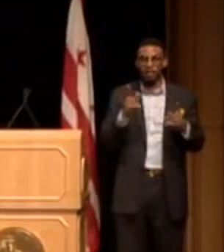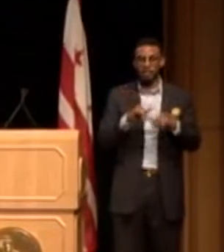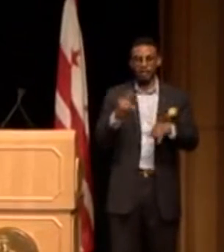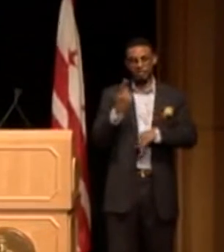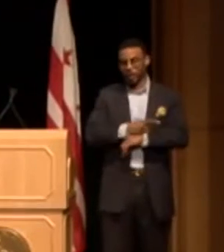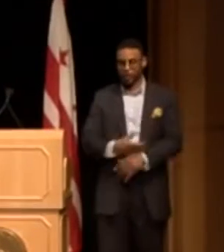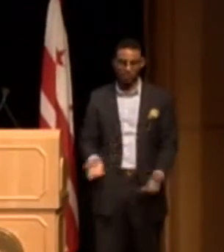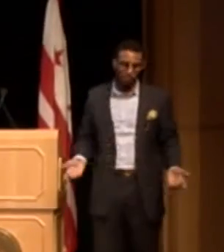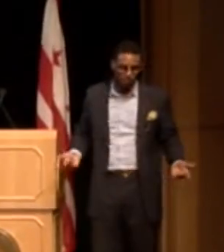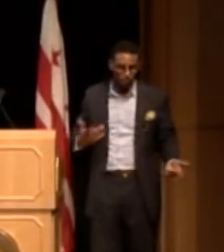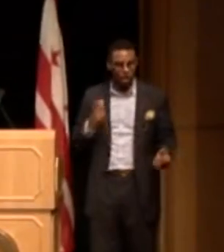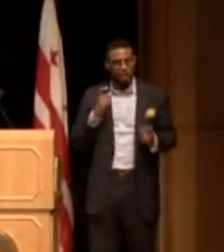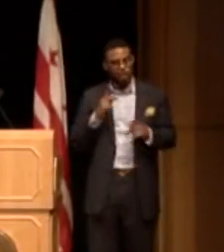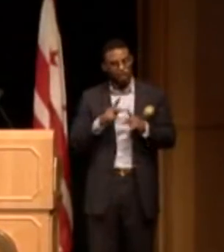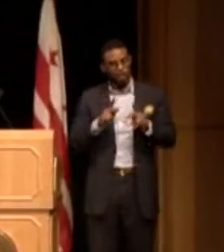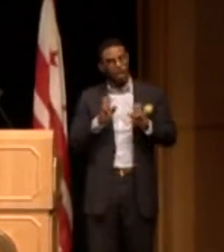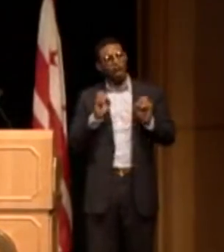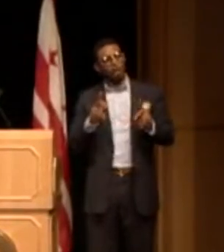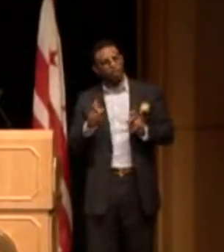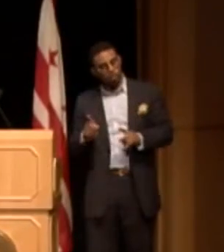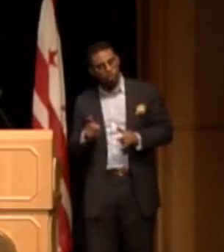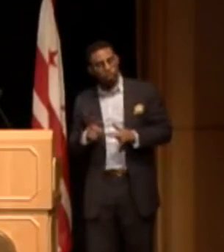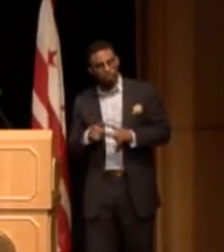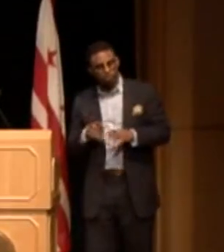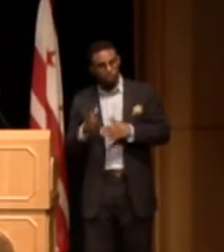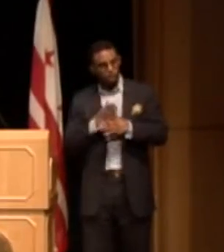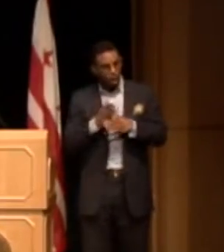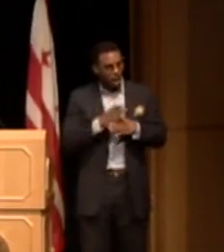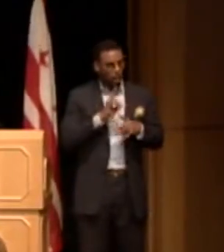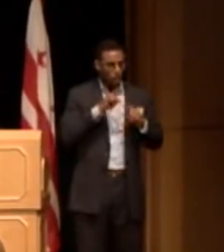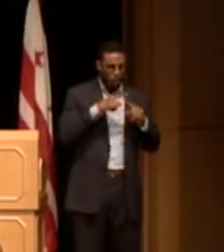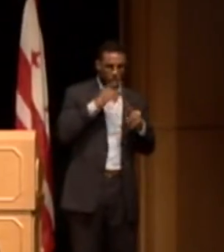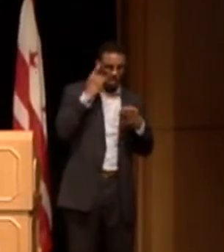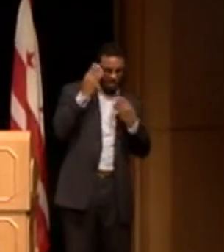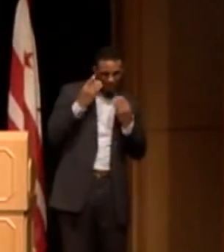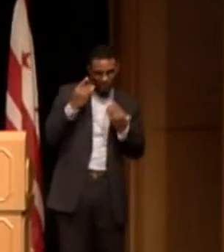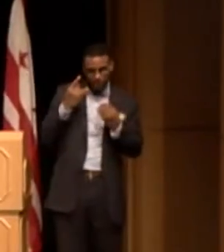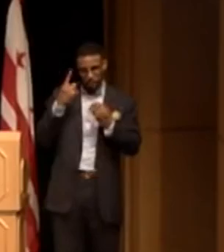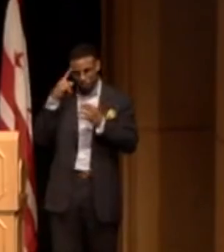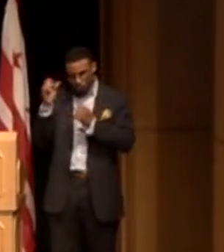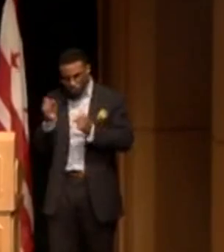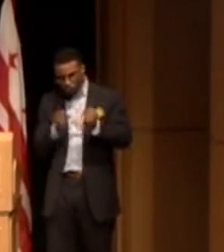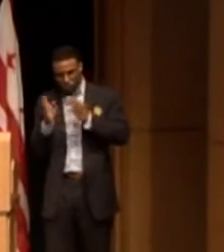DAY. WE WANT TO GIVE PEOPLE AN OPPORTUNITY TO PARTNER, TO TALK, TO THINK AND TO -- I WAS ABOUT